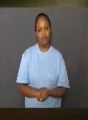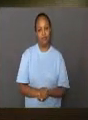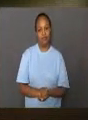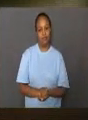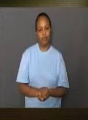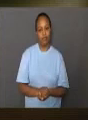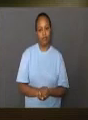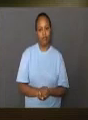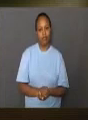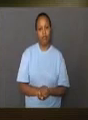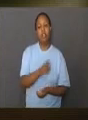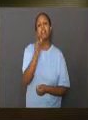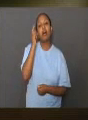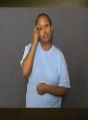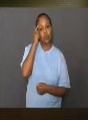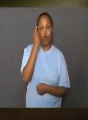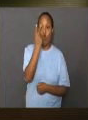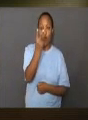suppose that two people live together